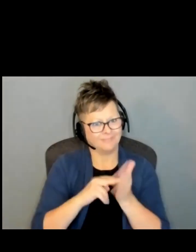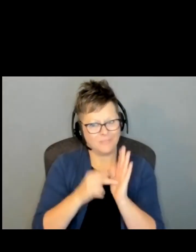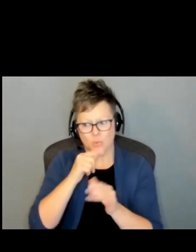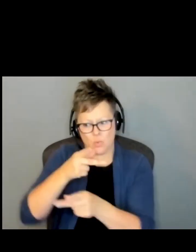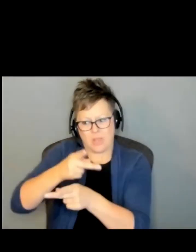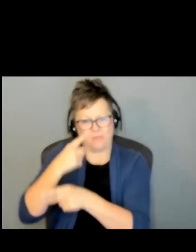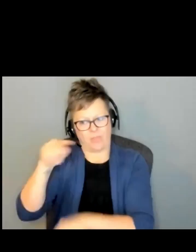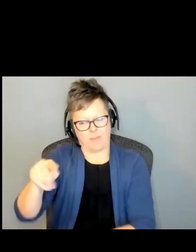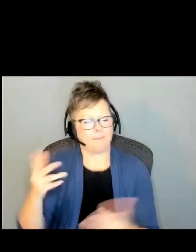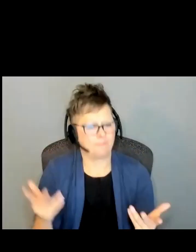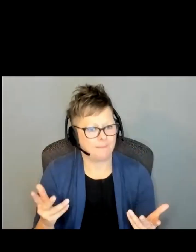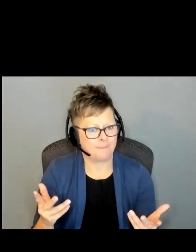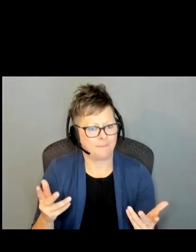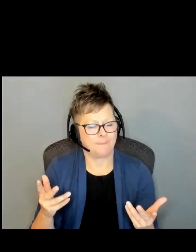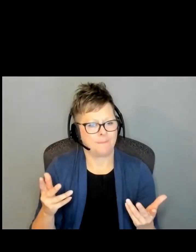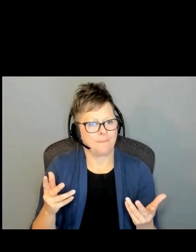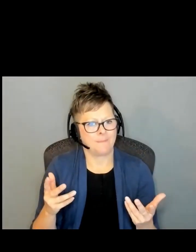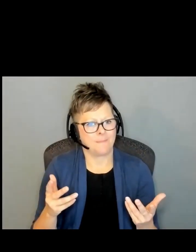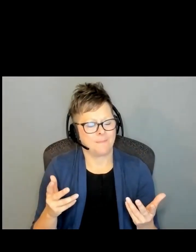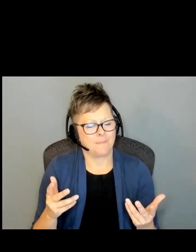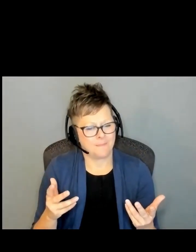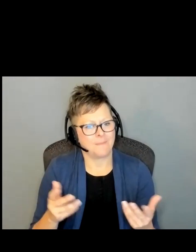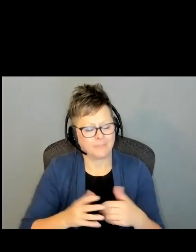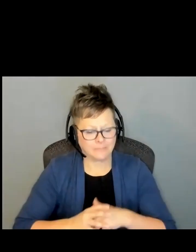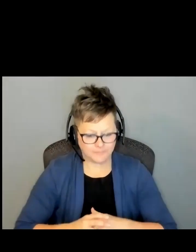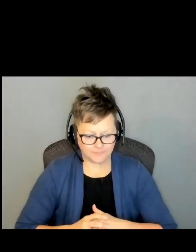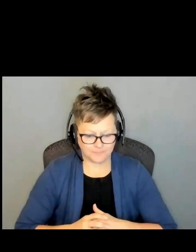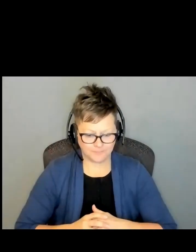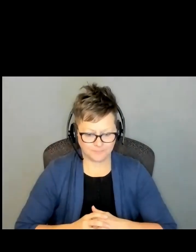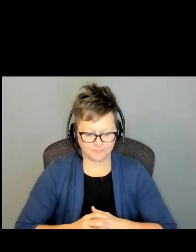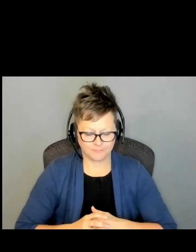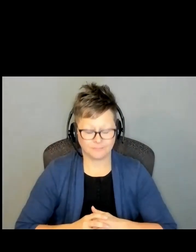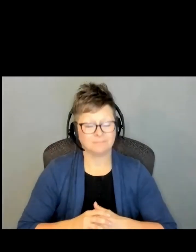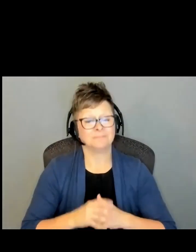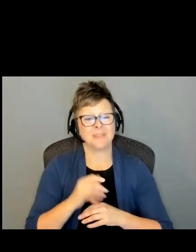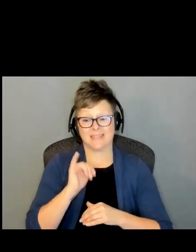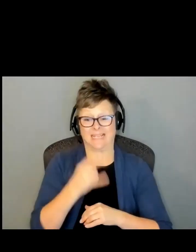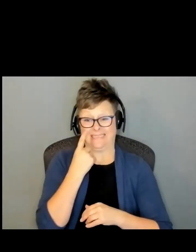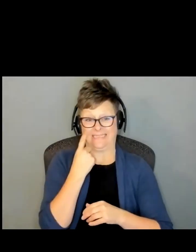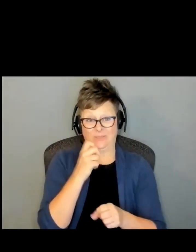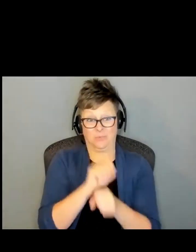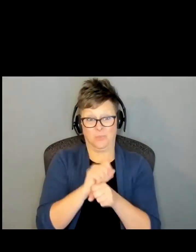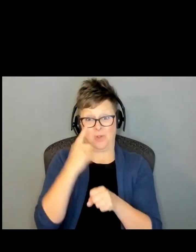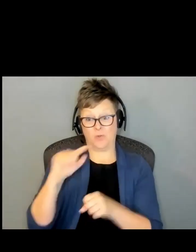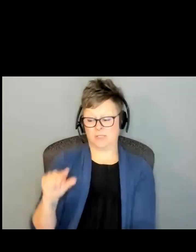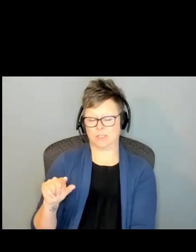As you would appreciate in this recent work that we have done for gender care health,